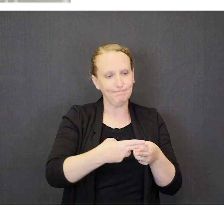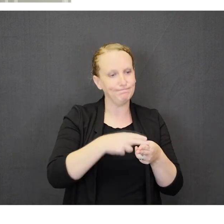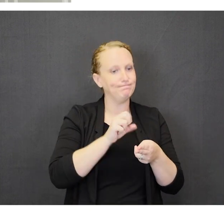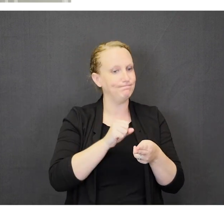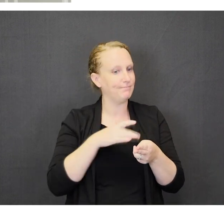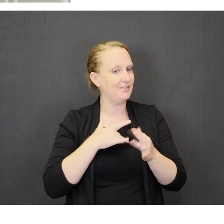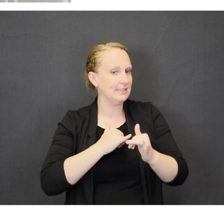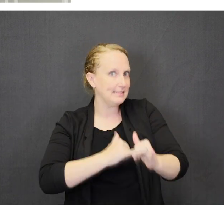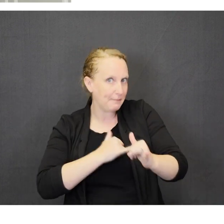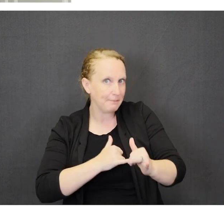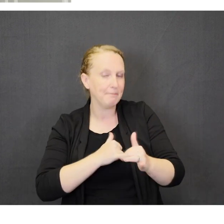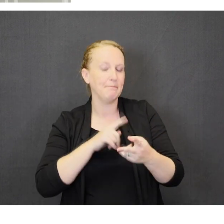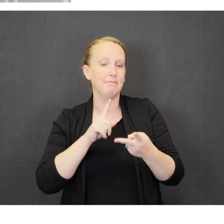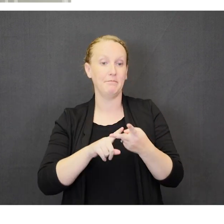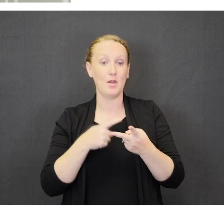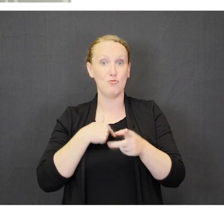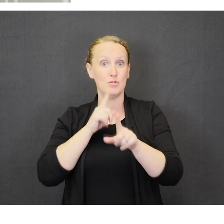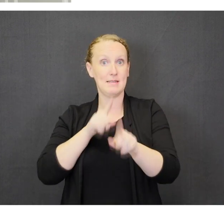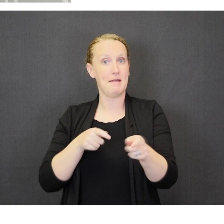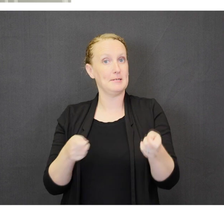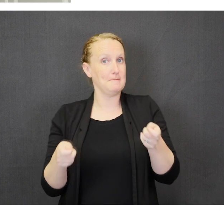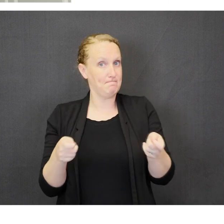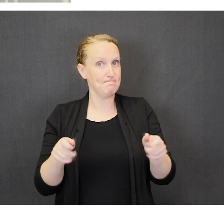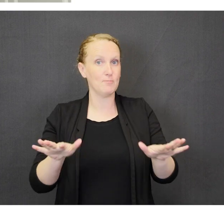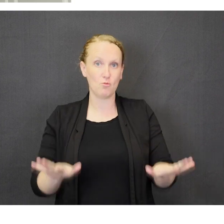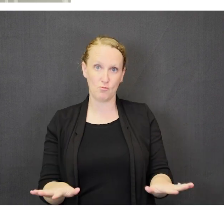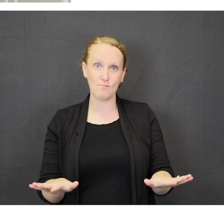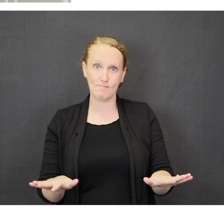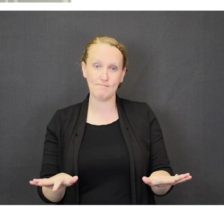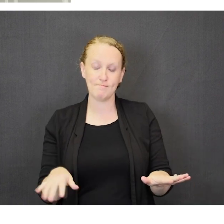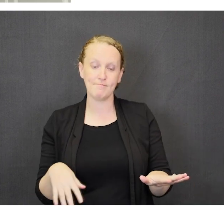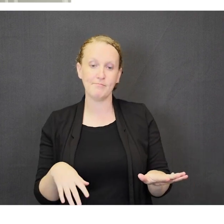and naming your own fear and anxiety around this and then maybe saying you